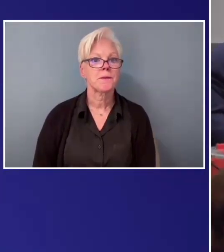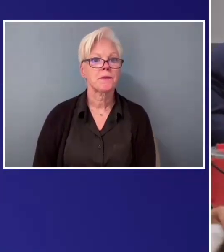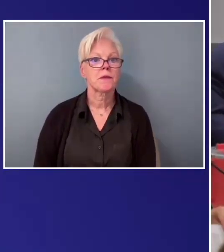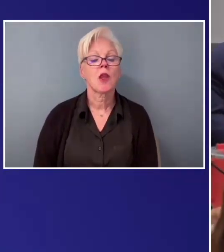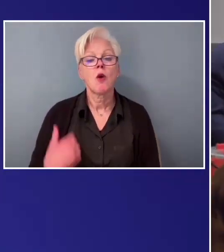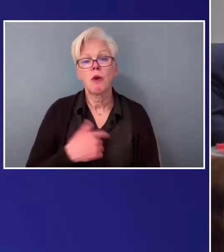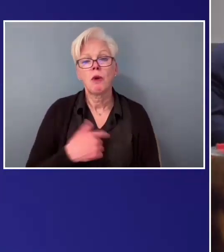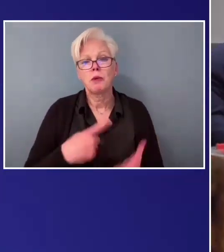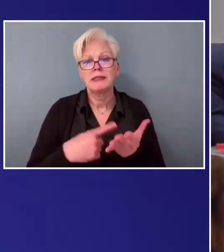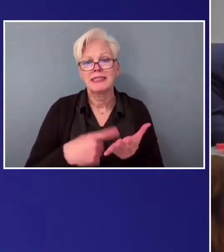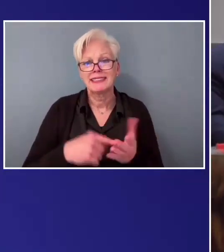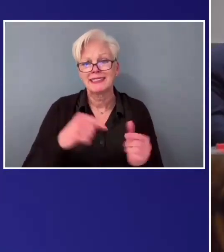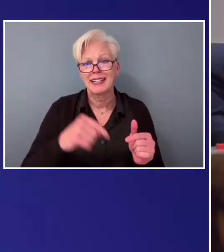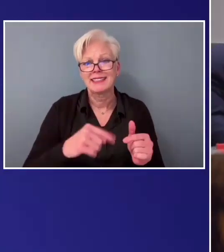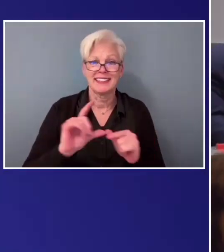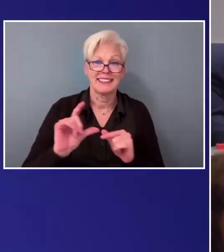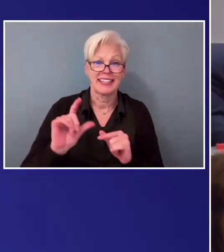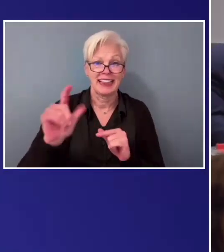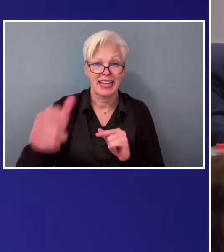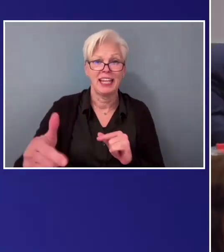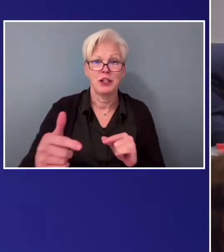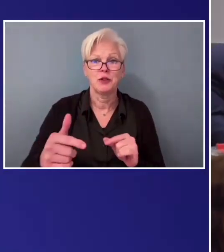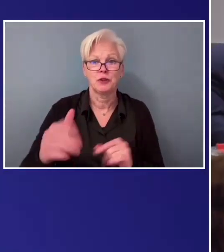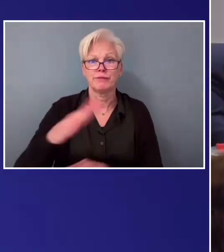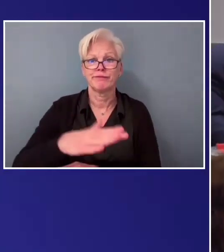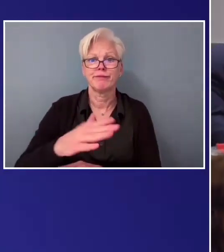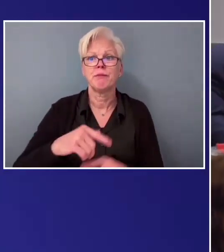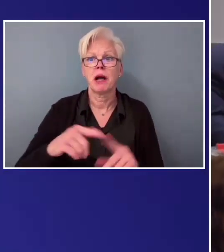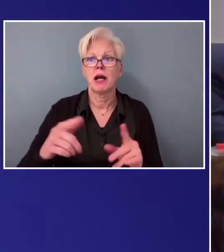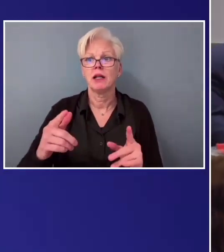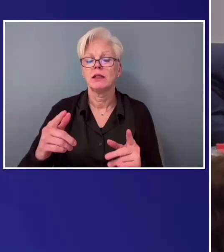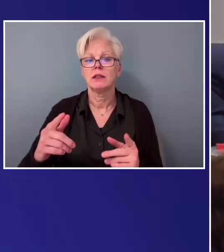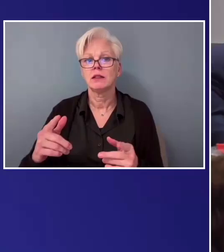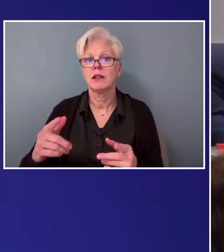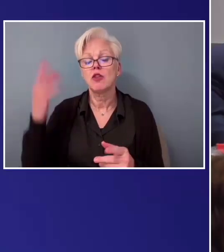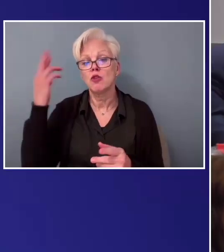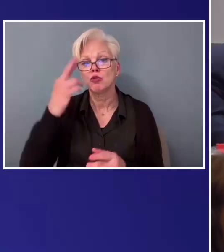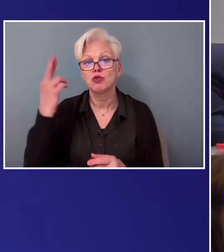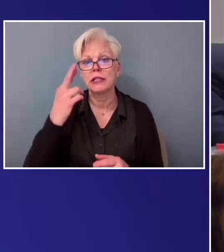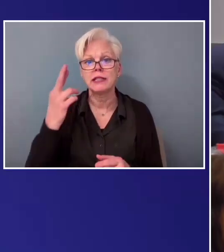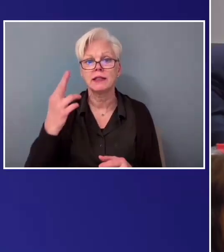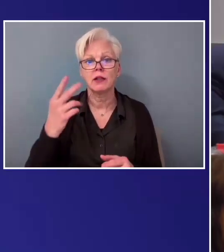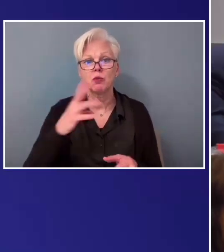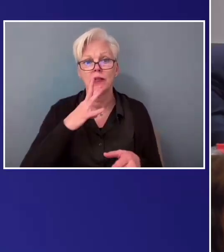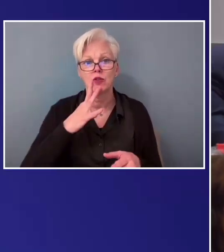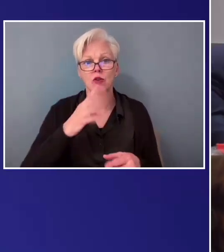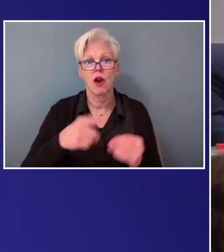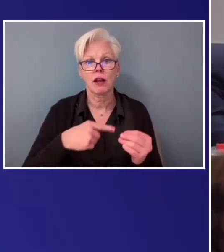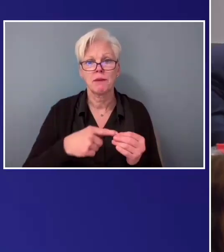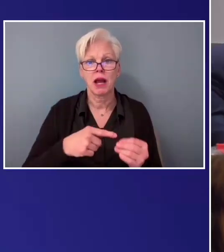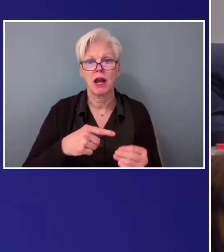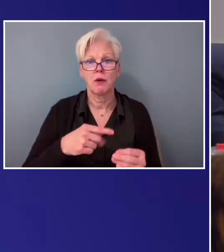later on. The, the reason that we're referring to 403 -- previously,